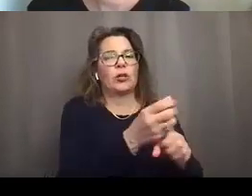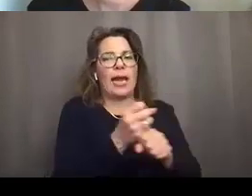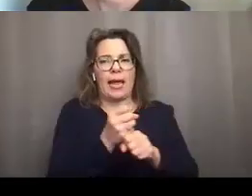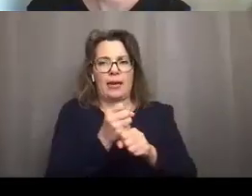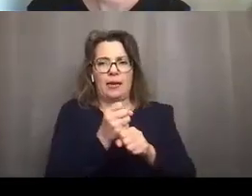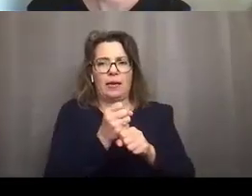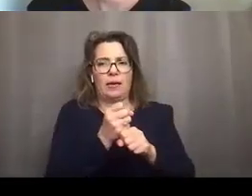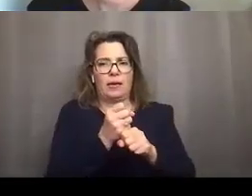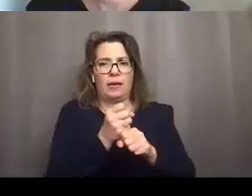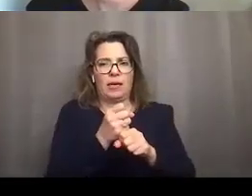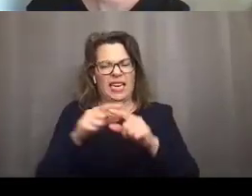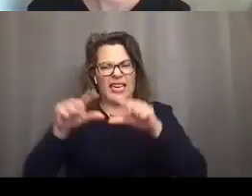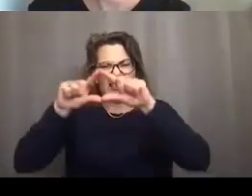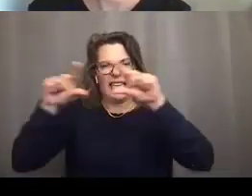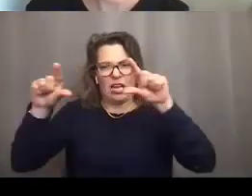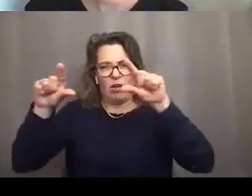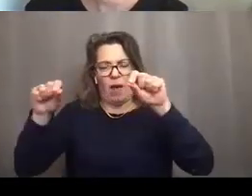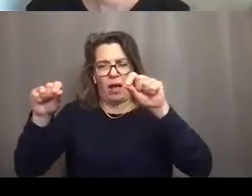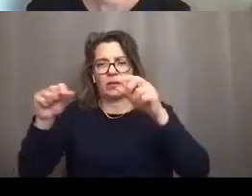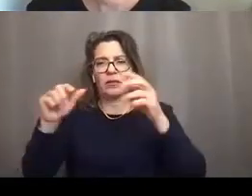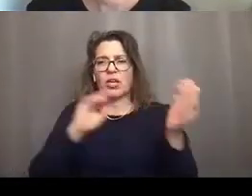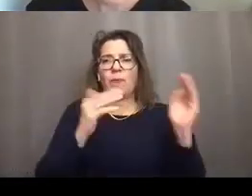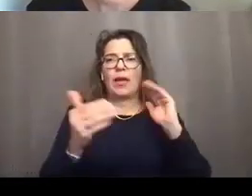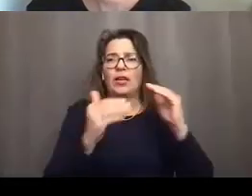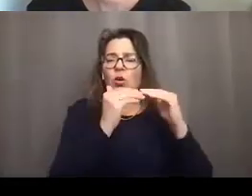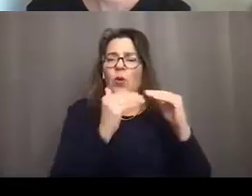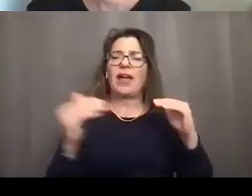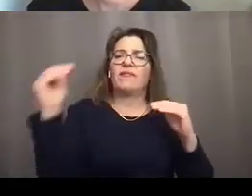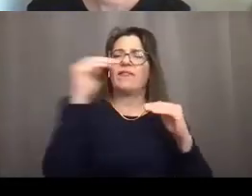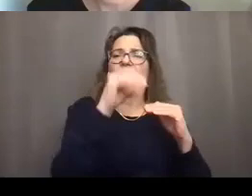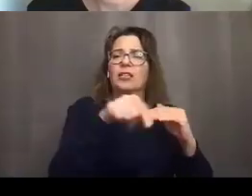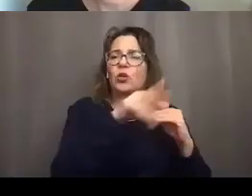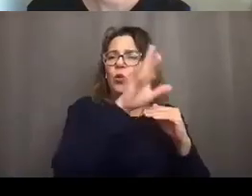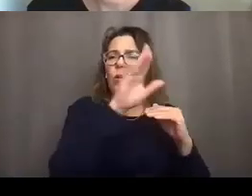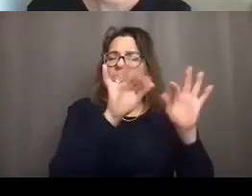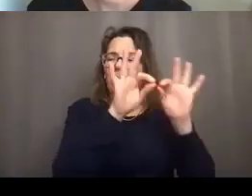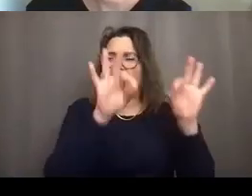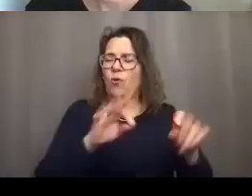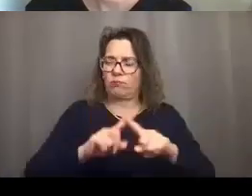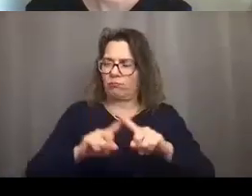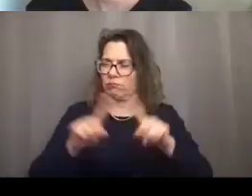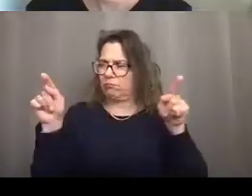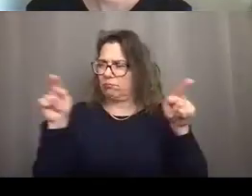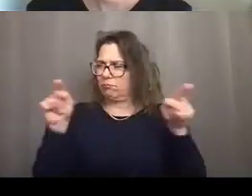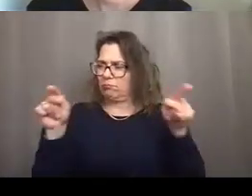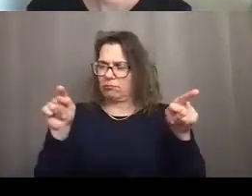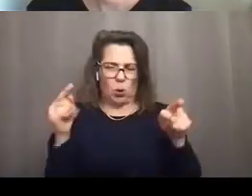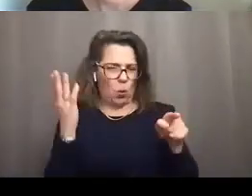into that single box versus into the advanced query form, can you talk about why there might be differences